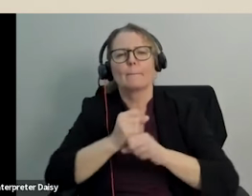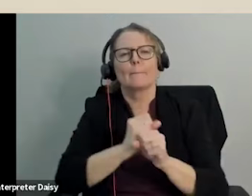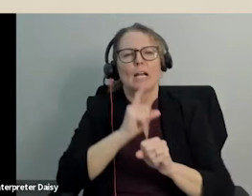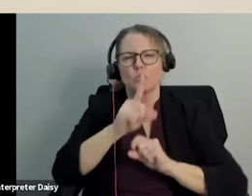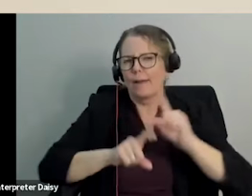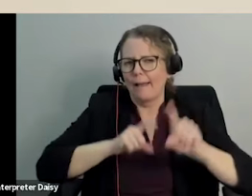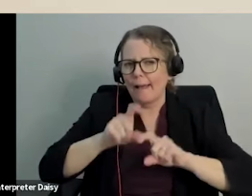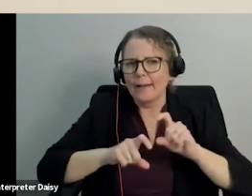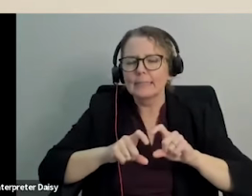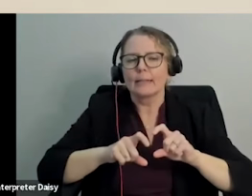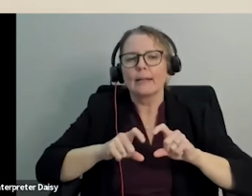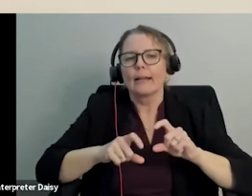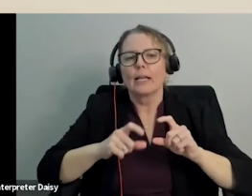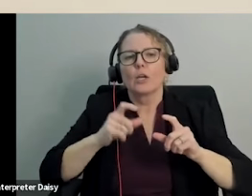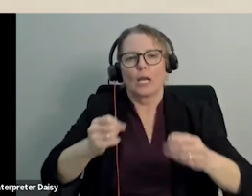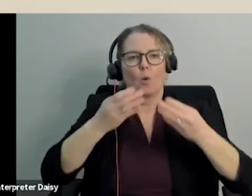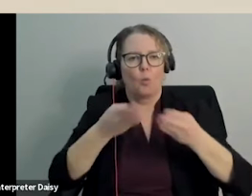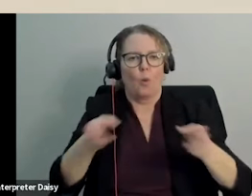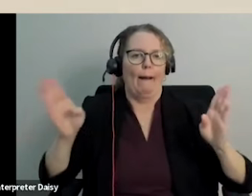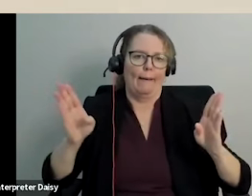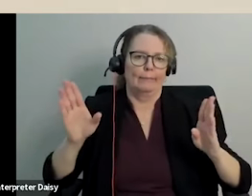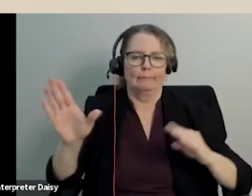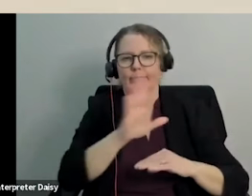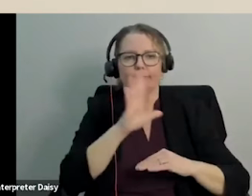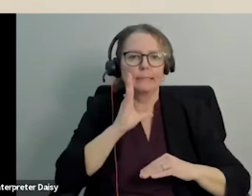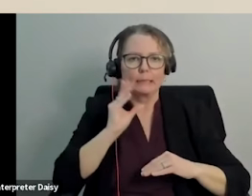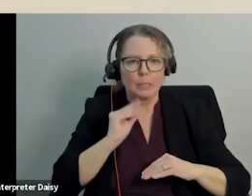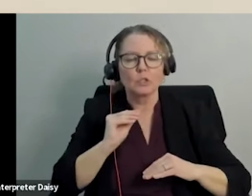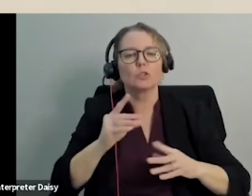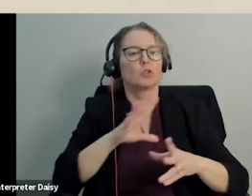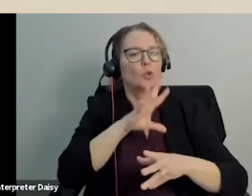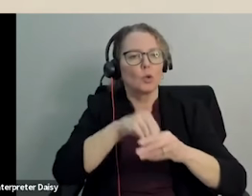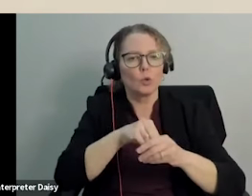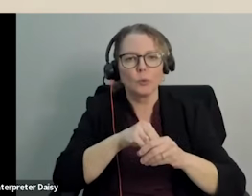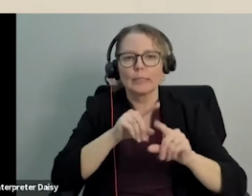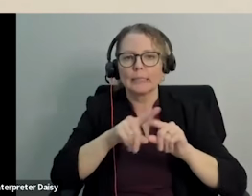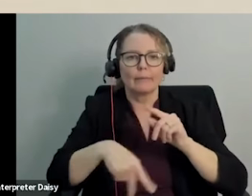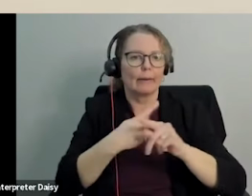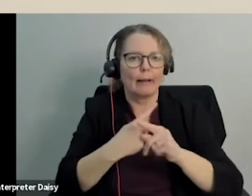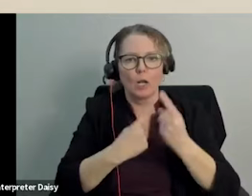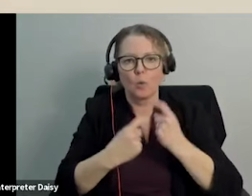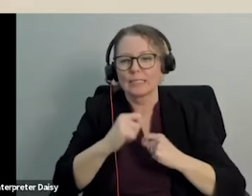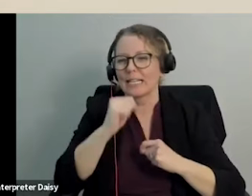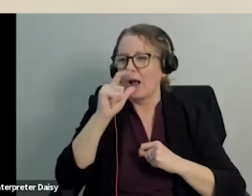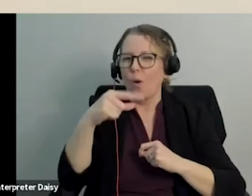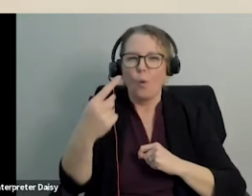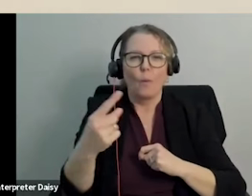that allow you to get a wide range of experiences. So you wanna include questions not just about disability and assistive technology use,